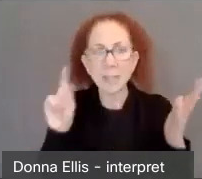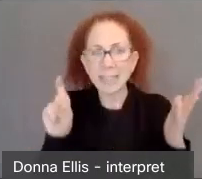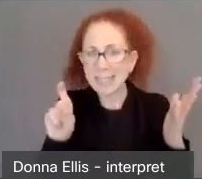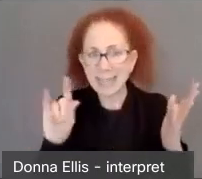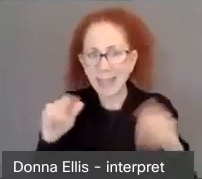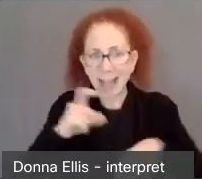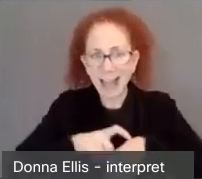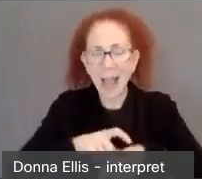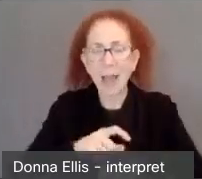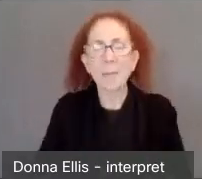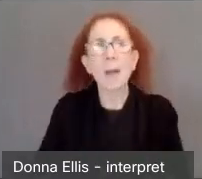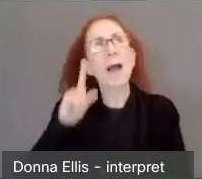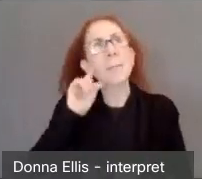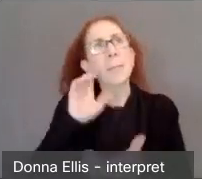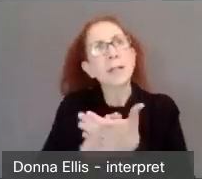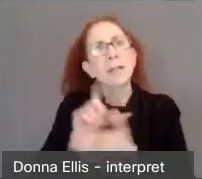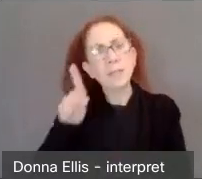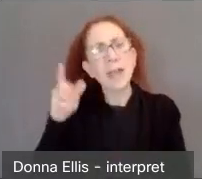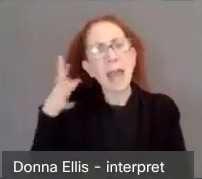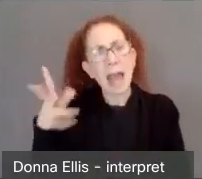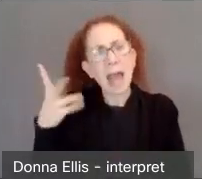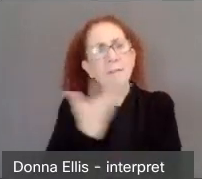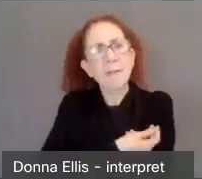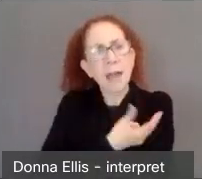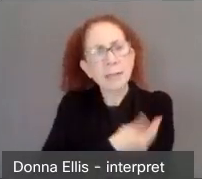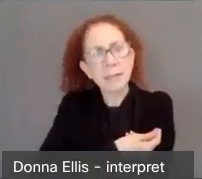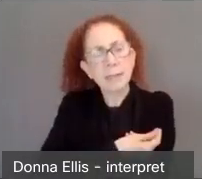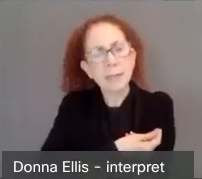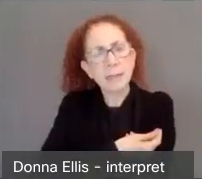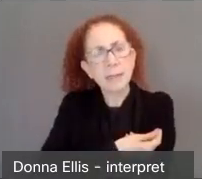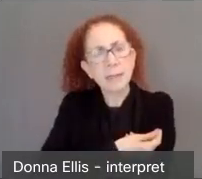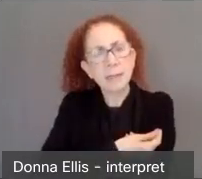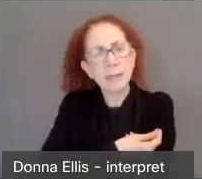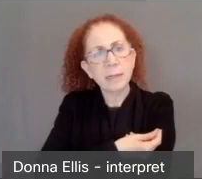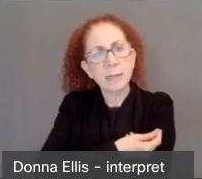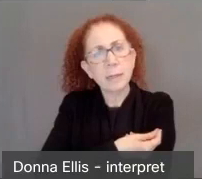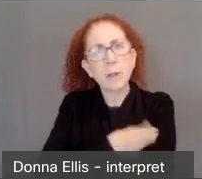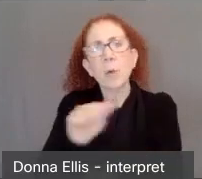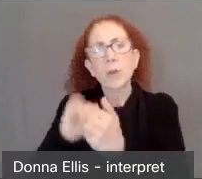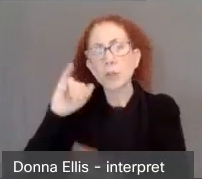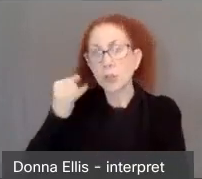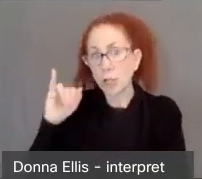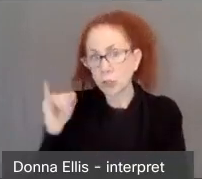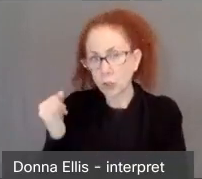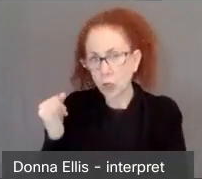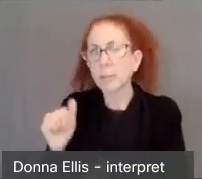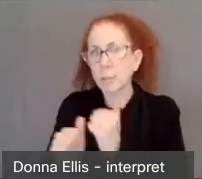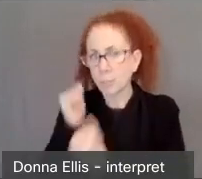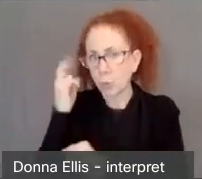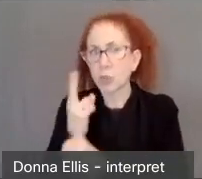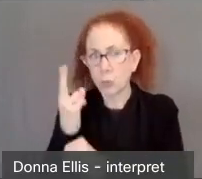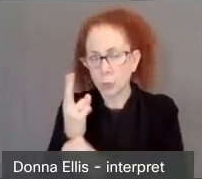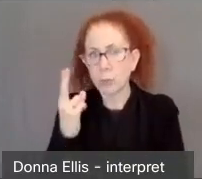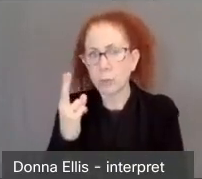and I believe they have vaccinated, with Johnson & Johnson for the most part, unless the individual